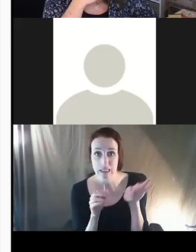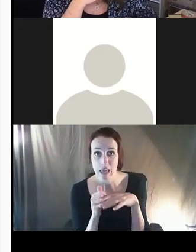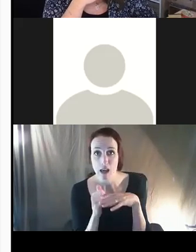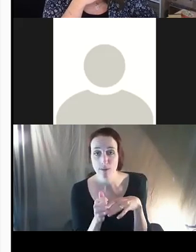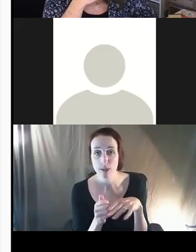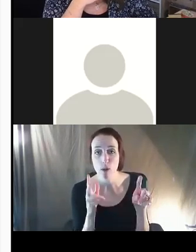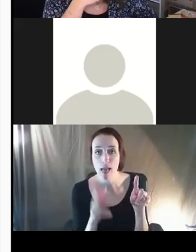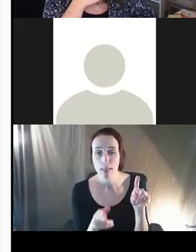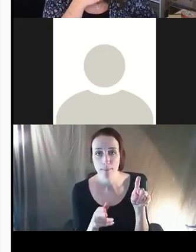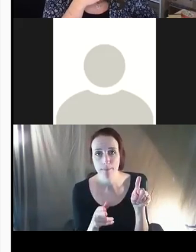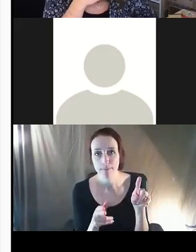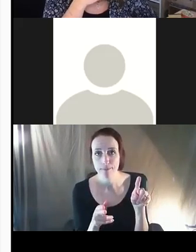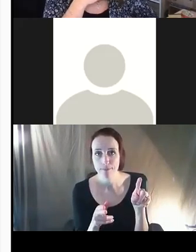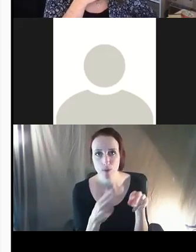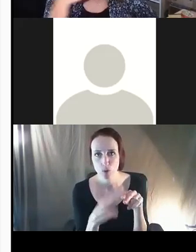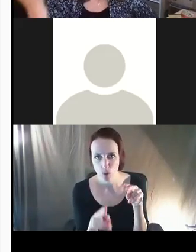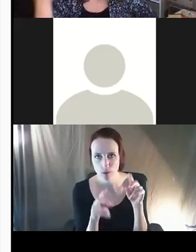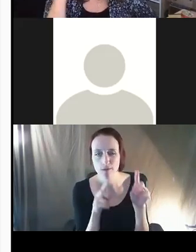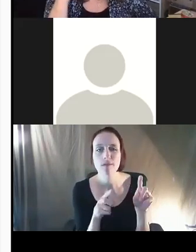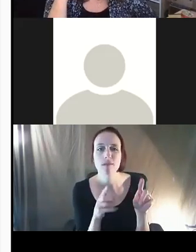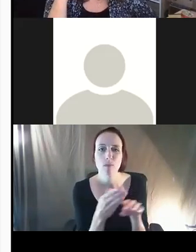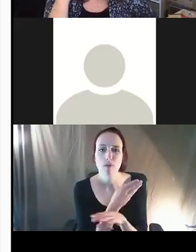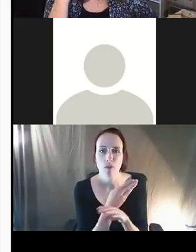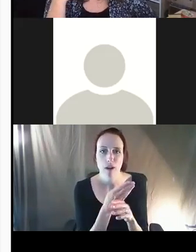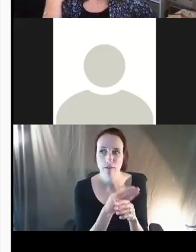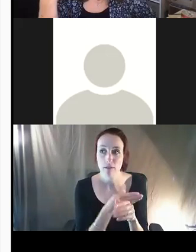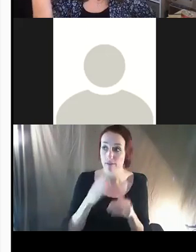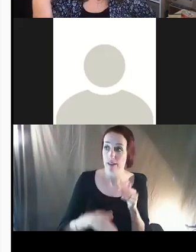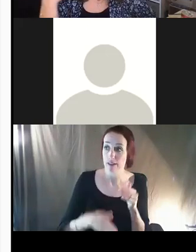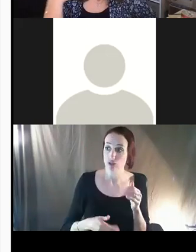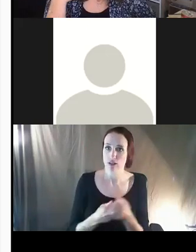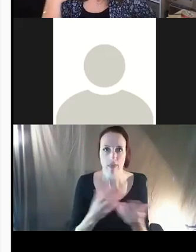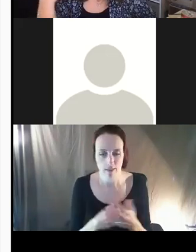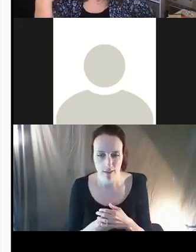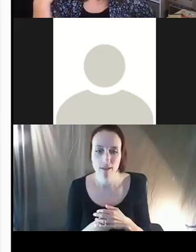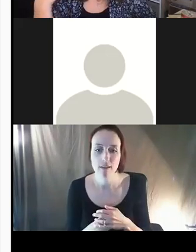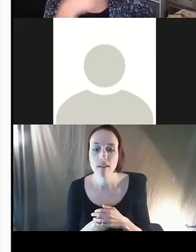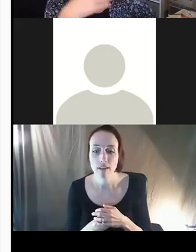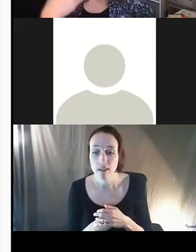Glenda Sims: And I in a vote for each person does